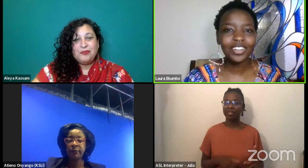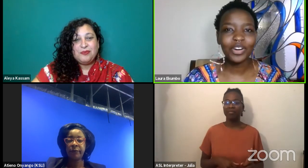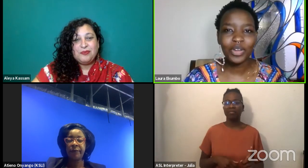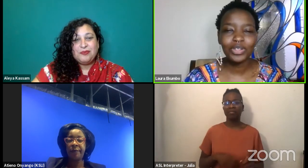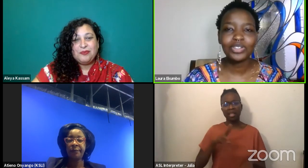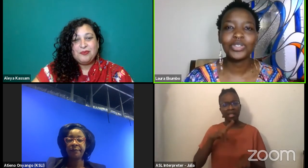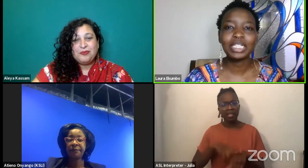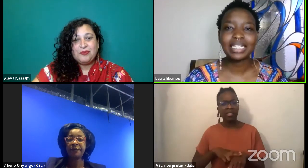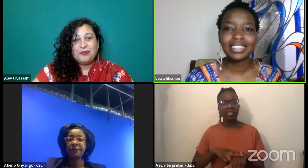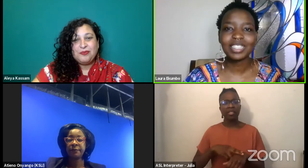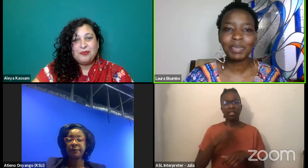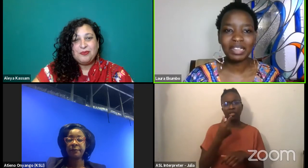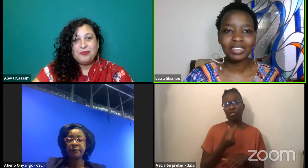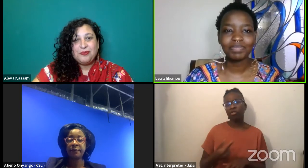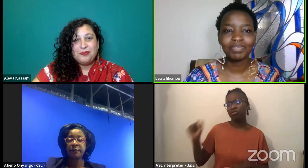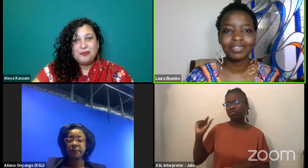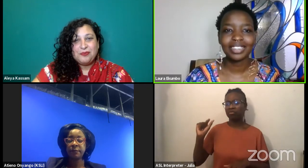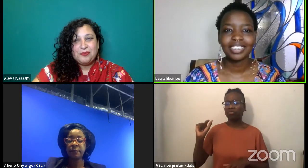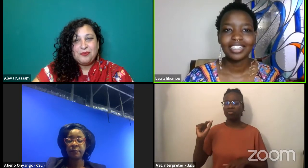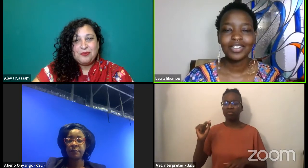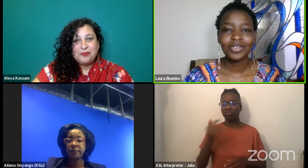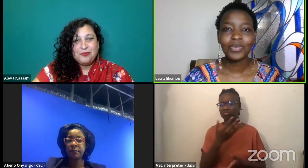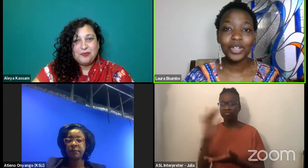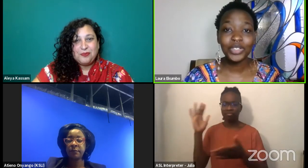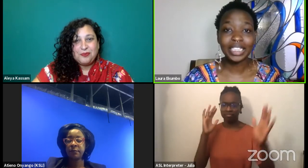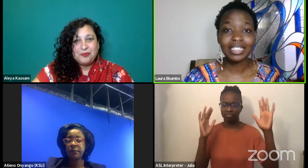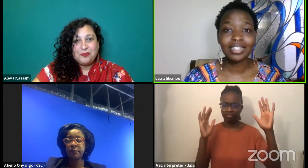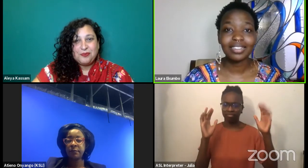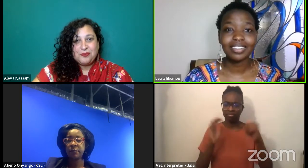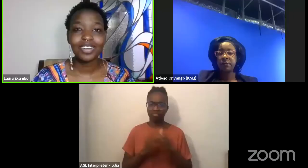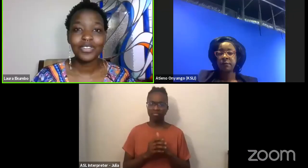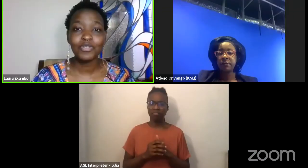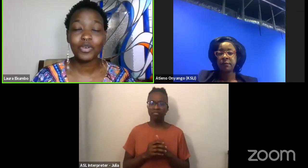and earth to choose smell wood trees for wax